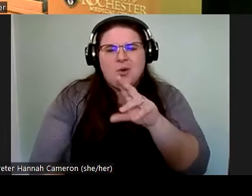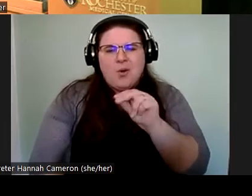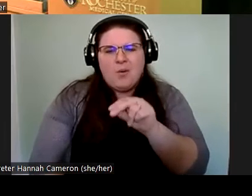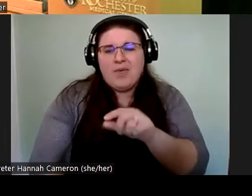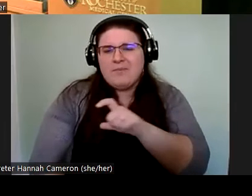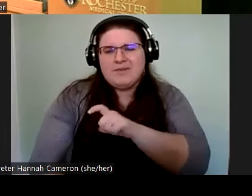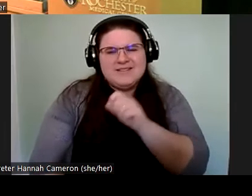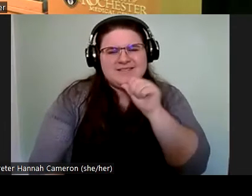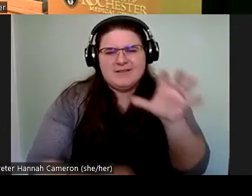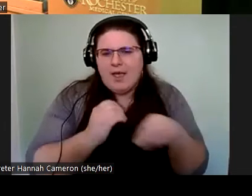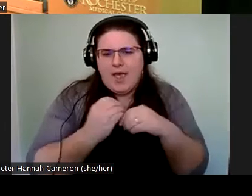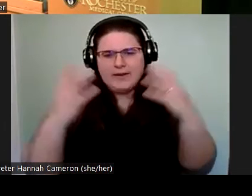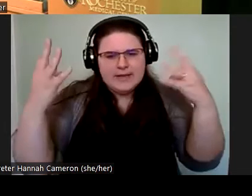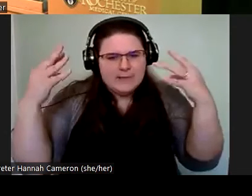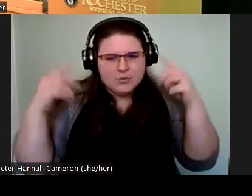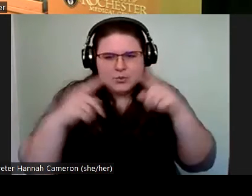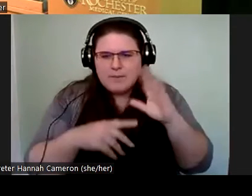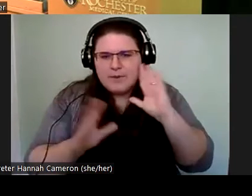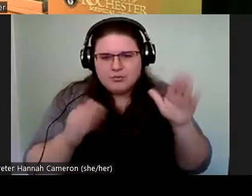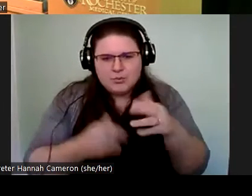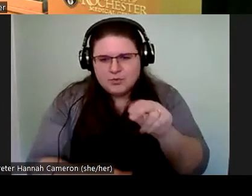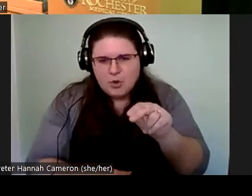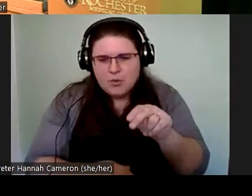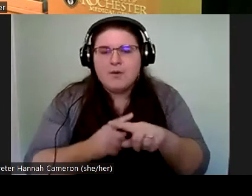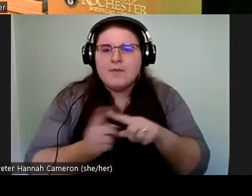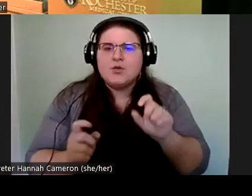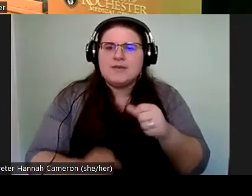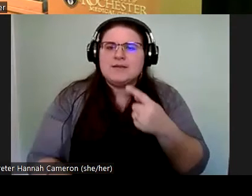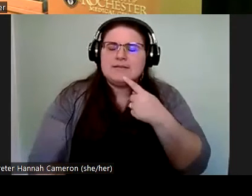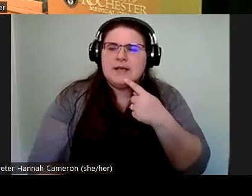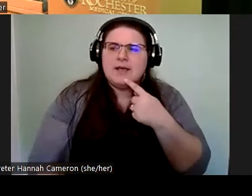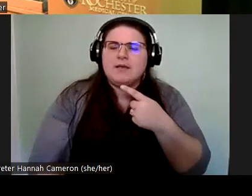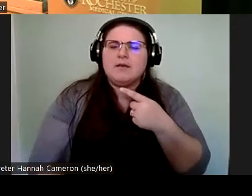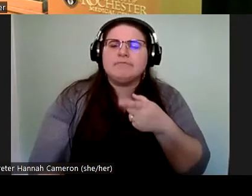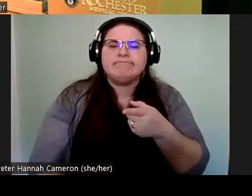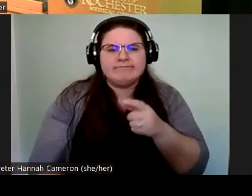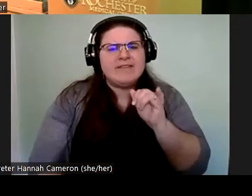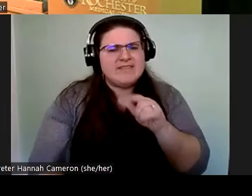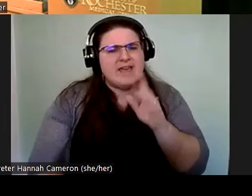bedroom right but you can say um the family member can say that must be scary if you think someone's